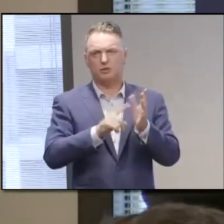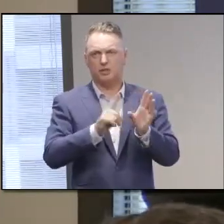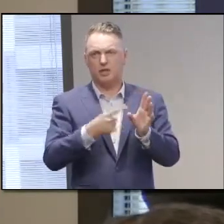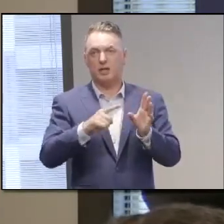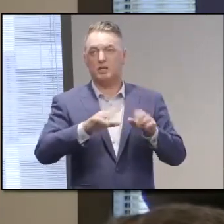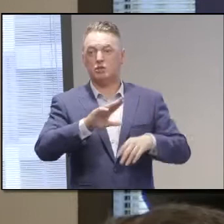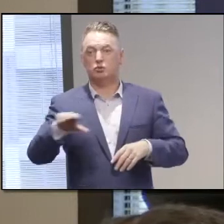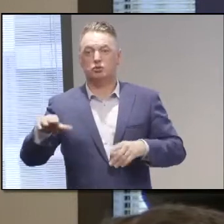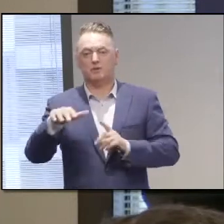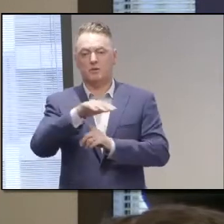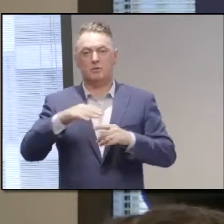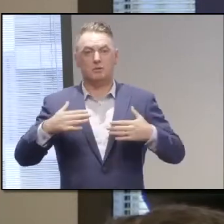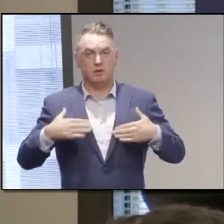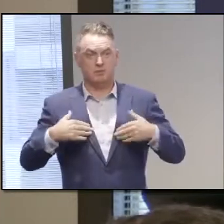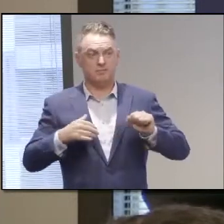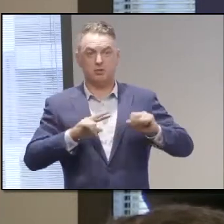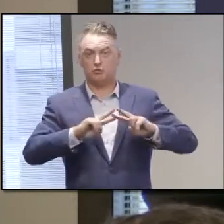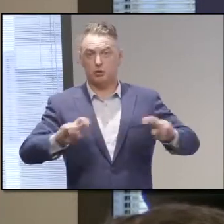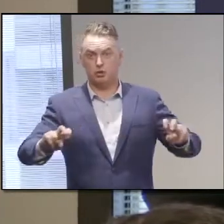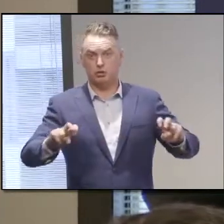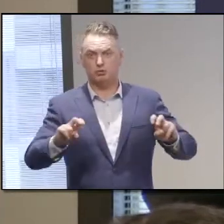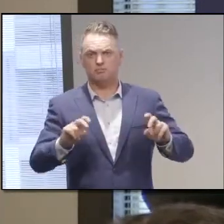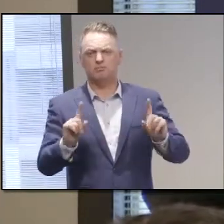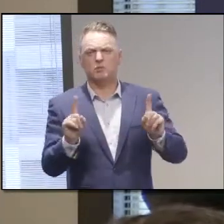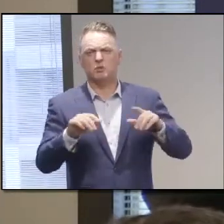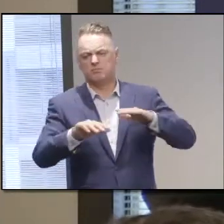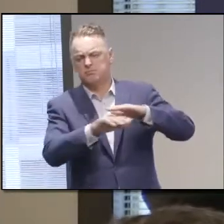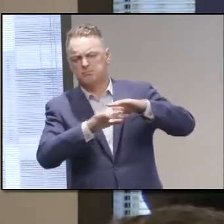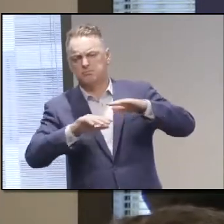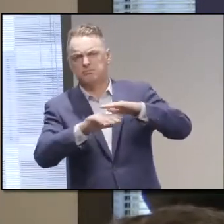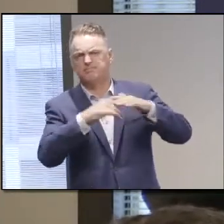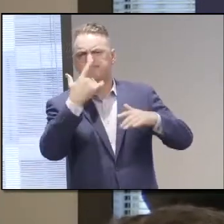His research aims to understand the mechanisms underlying chronic childhood lung diseases